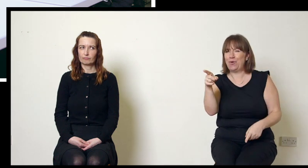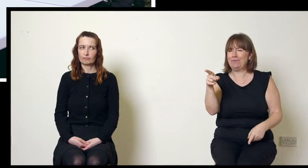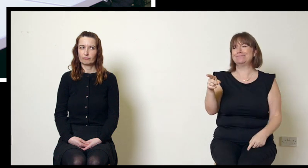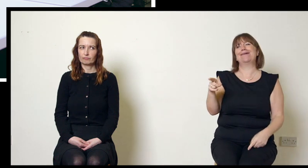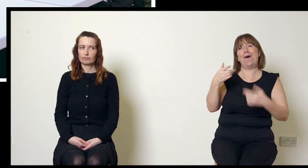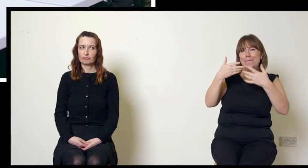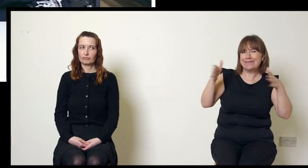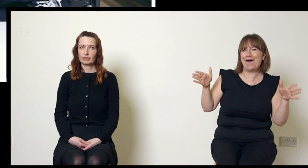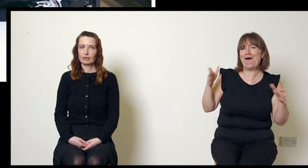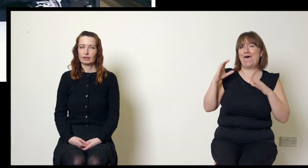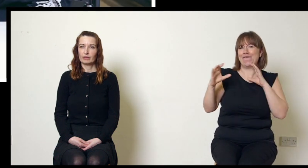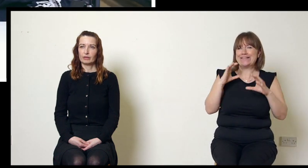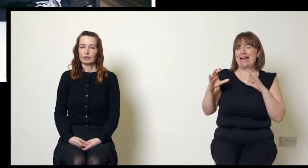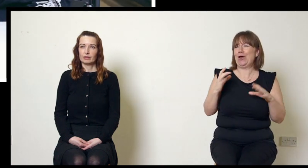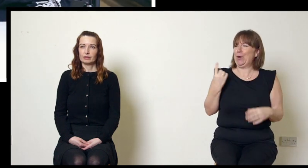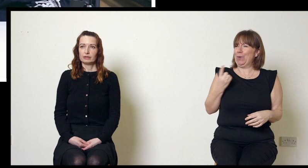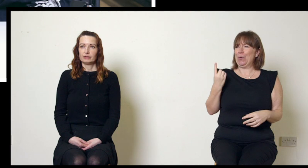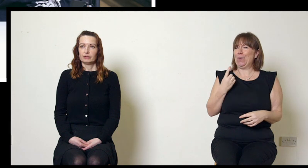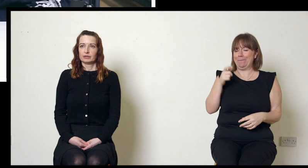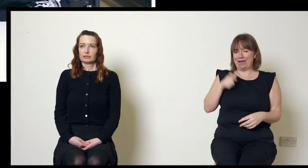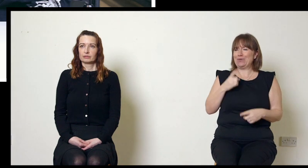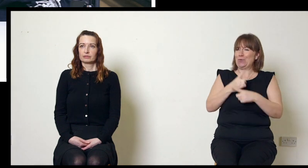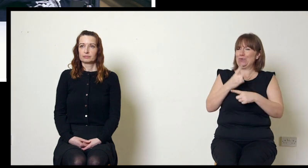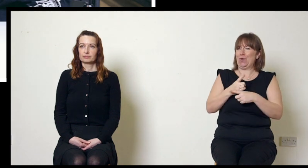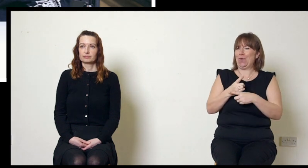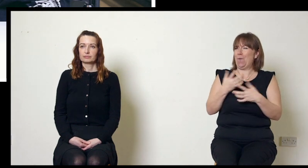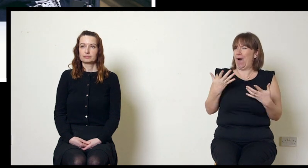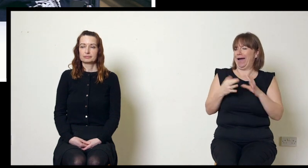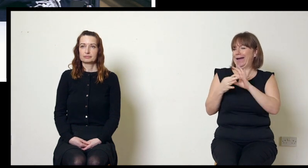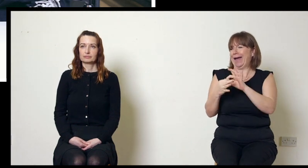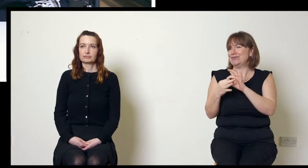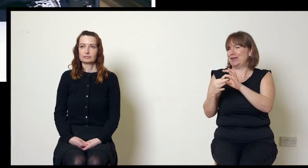about actually who should that person be referencing and talking? Why aren't you engaging in that conversation?